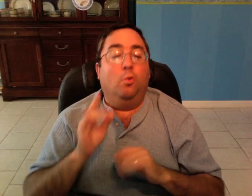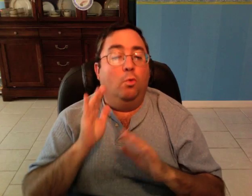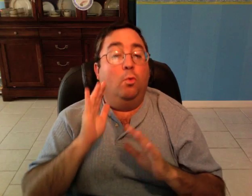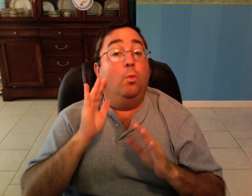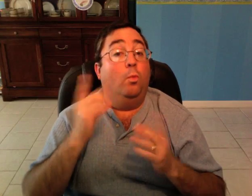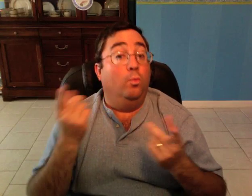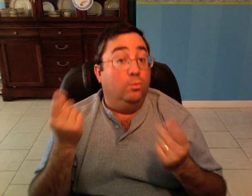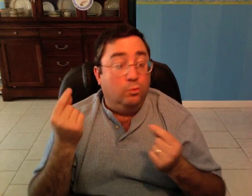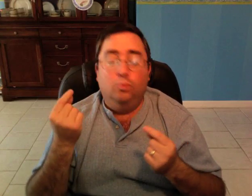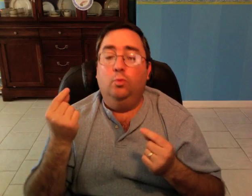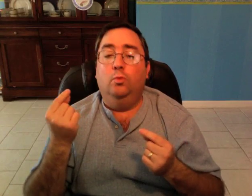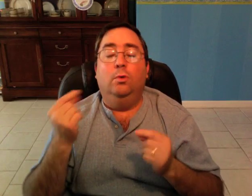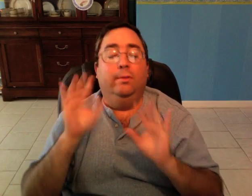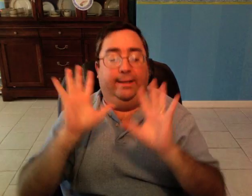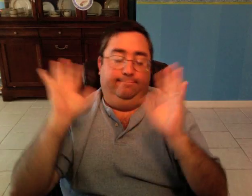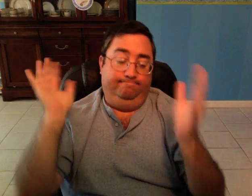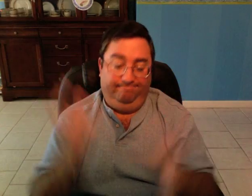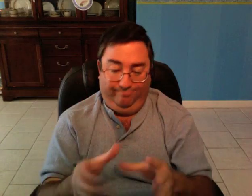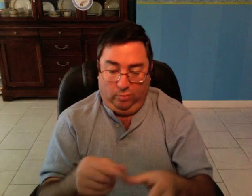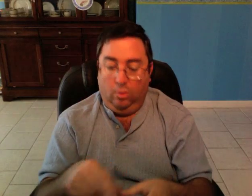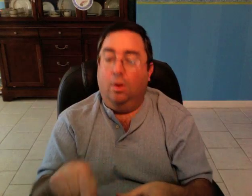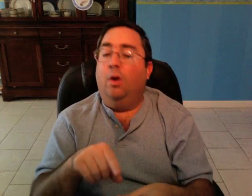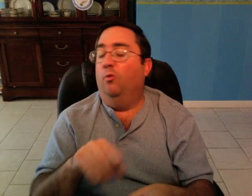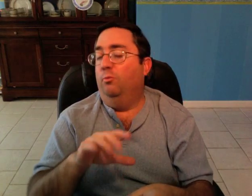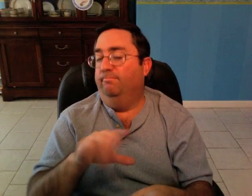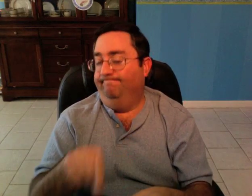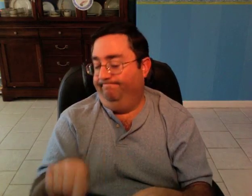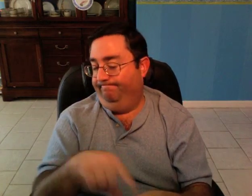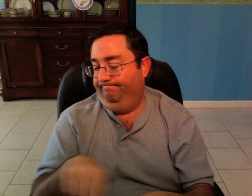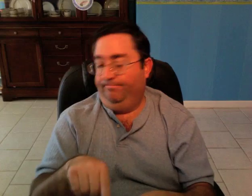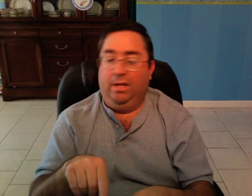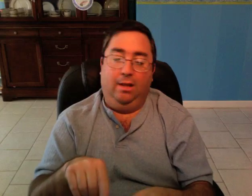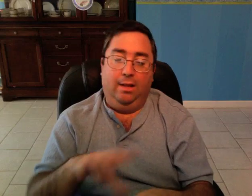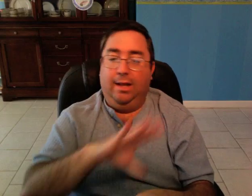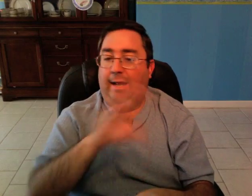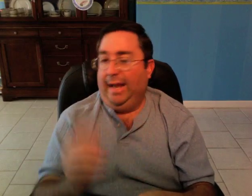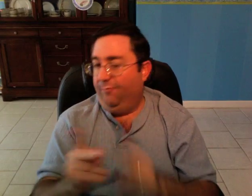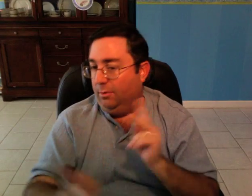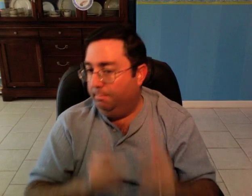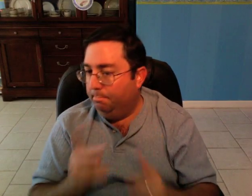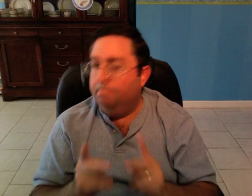So what they did was they looked at the African peoples and